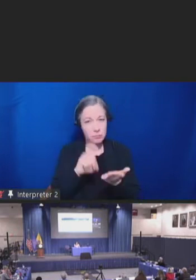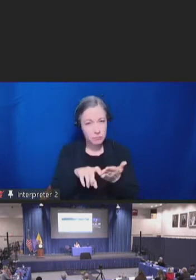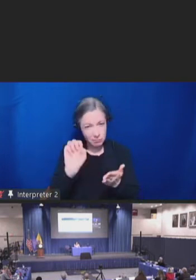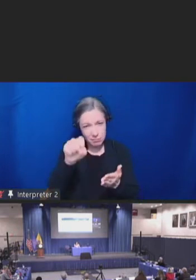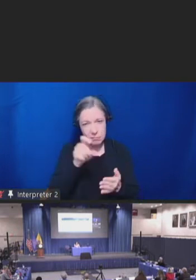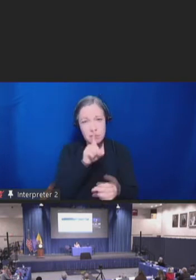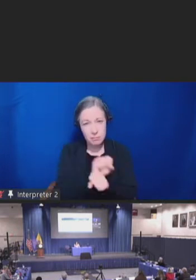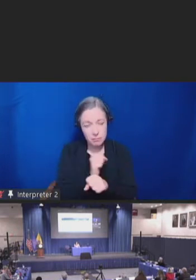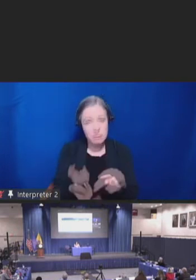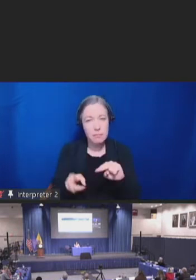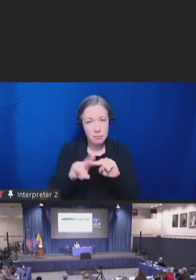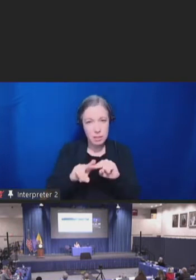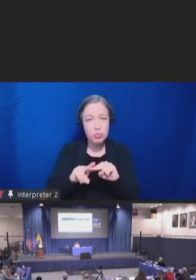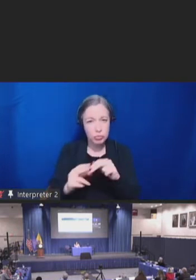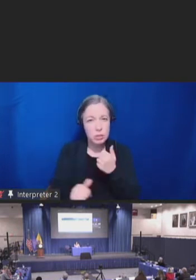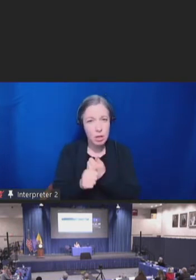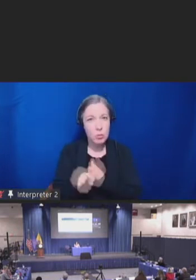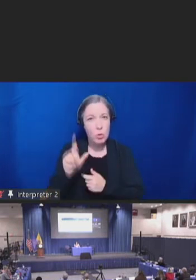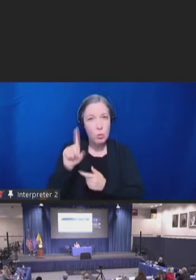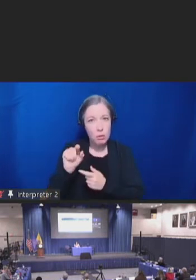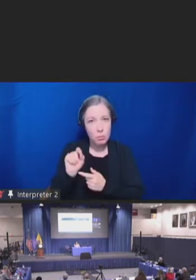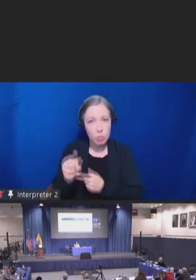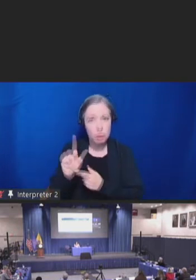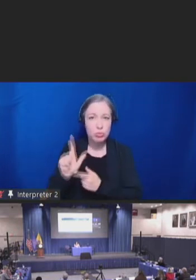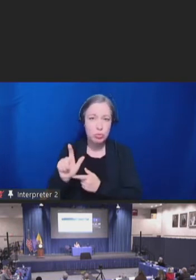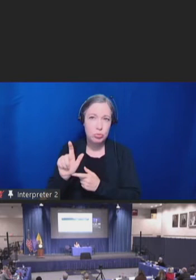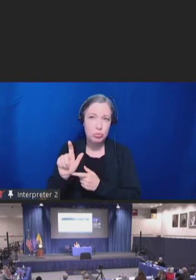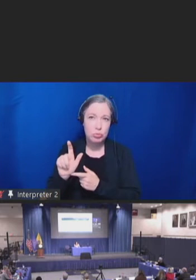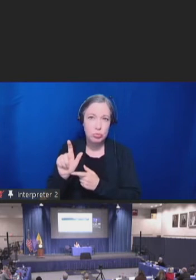the eczema cohort, 1.19 in the no eczema cohort.